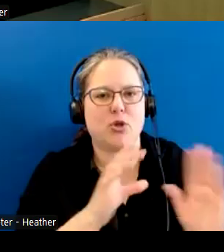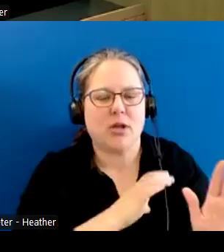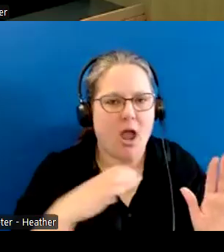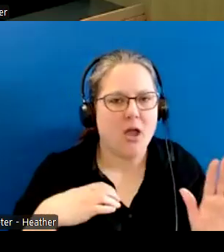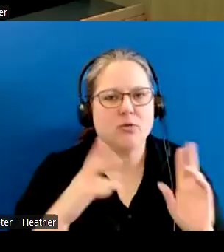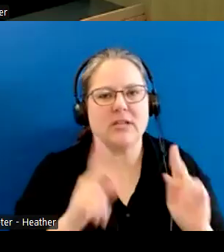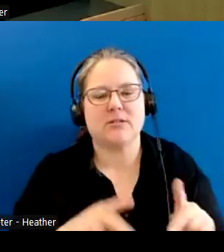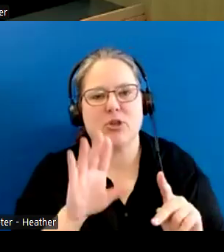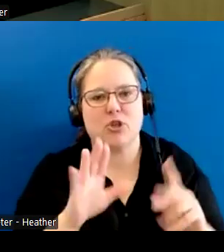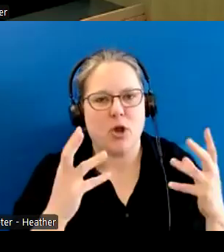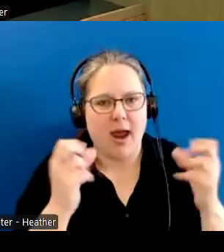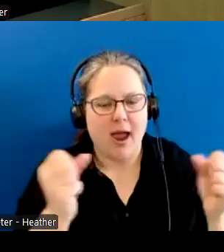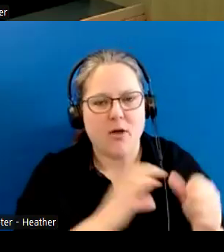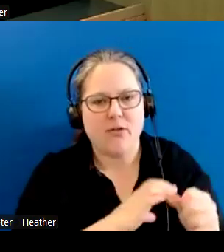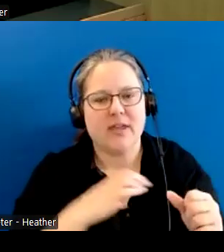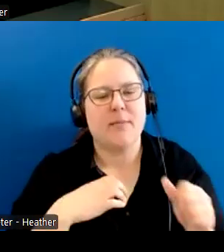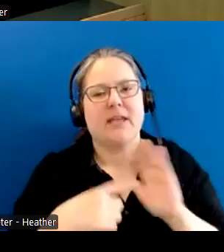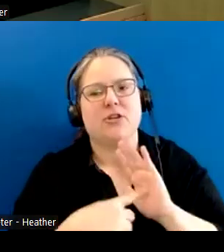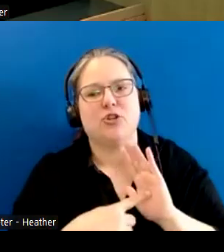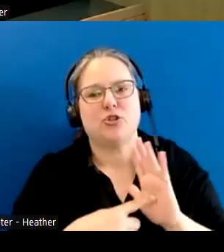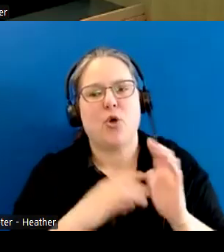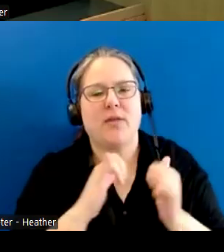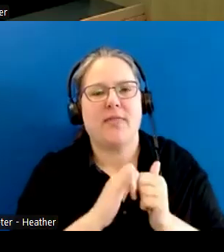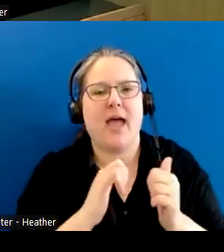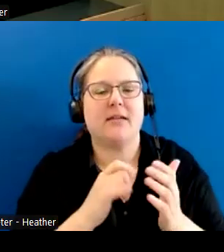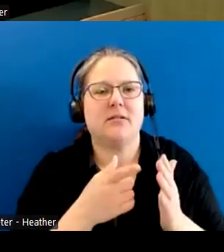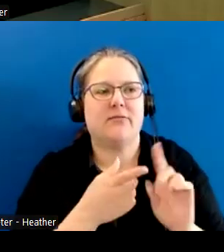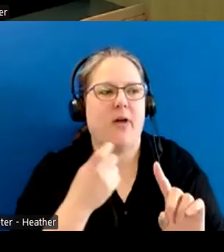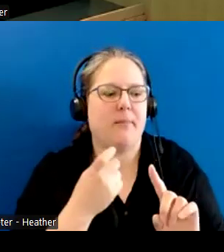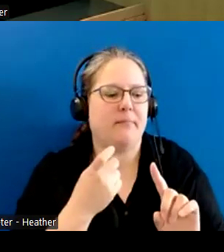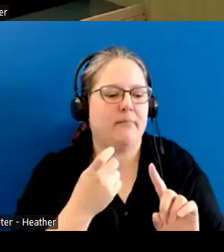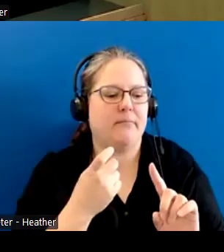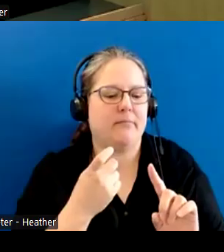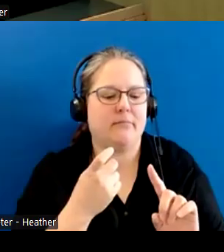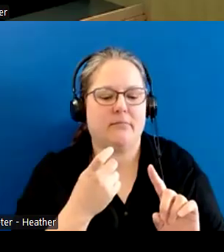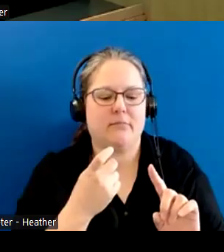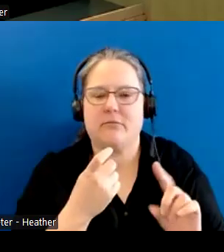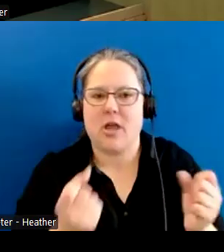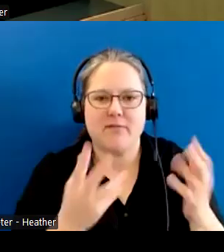the help committee and show them that you know out of the you know out of x number of investigators